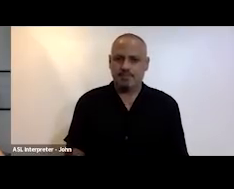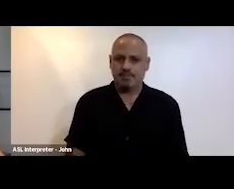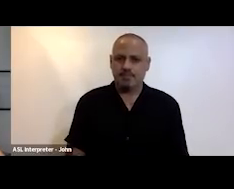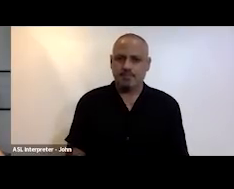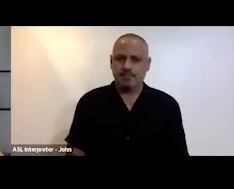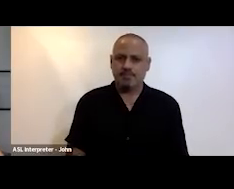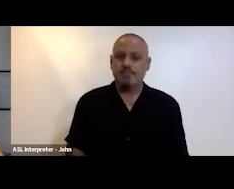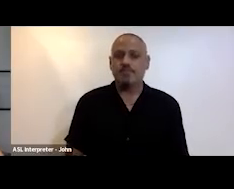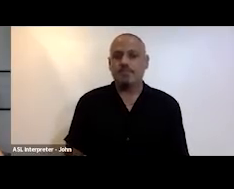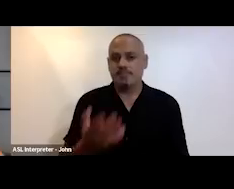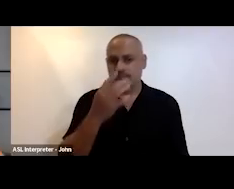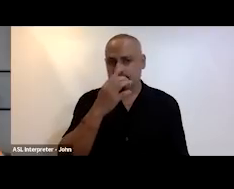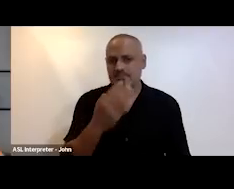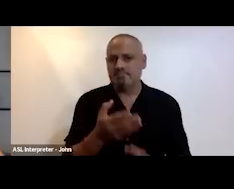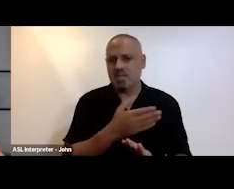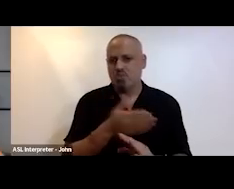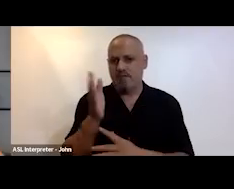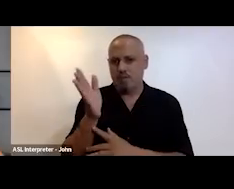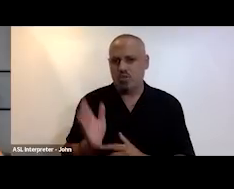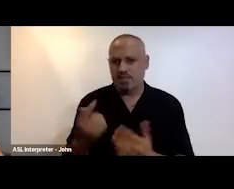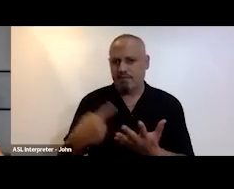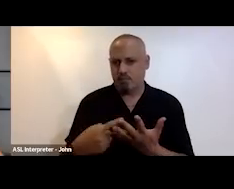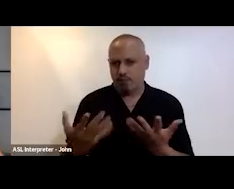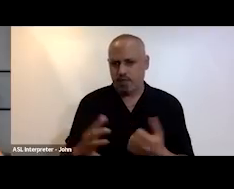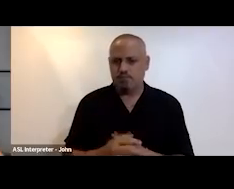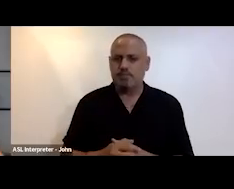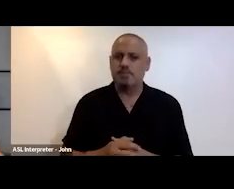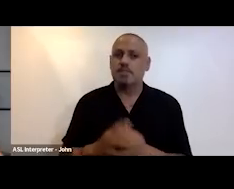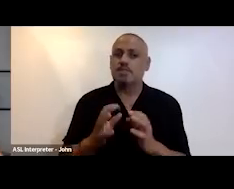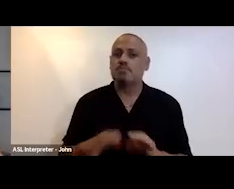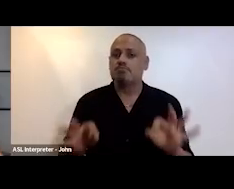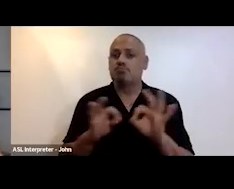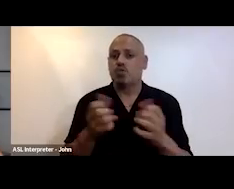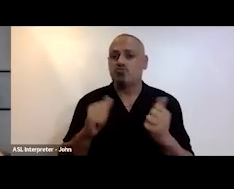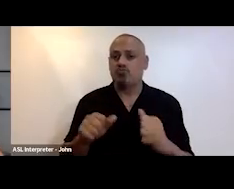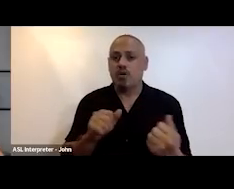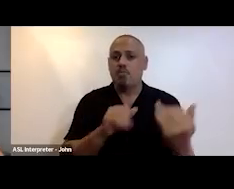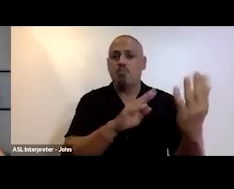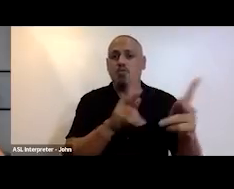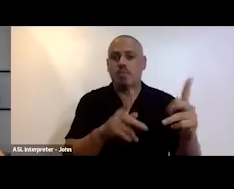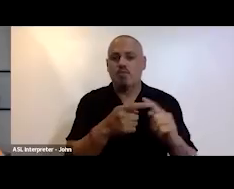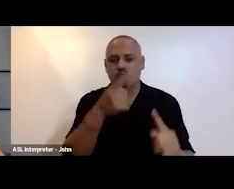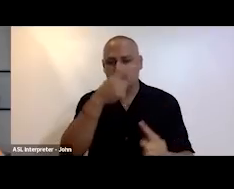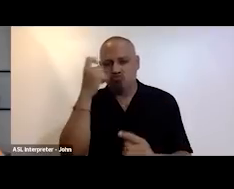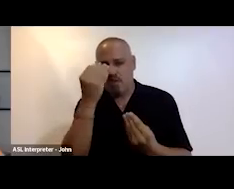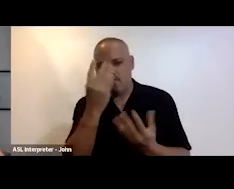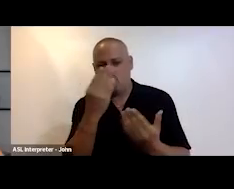And as as the previous presenters indicated, it's important to try to approach folks from a trauma-informed lens.